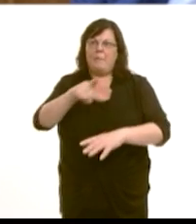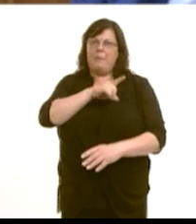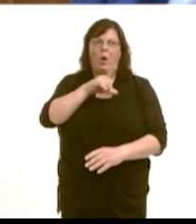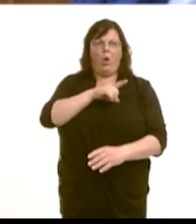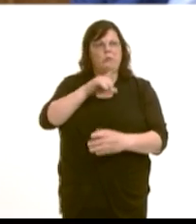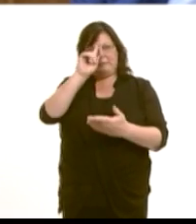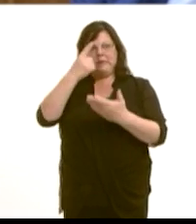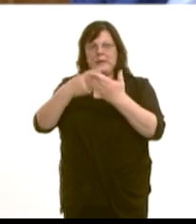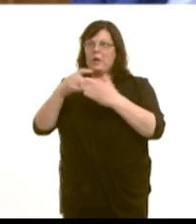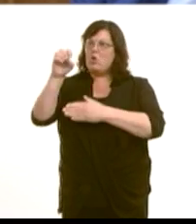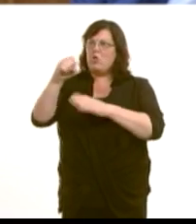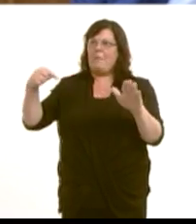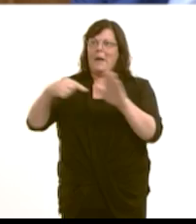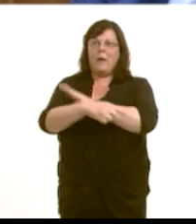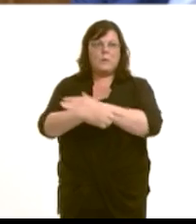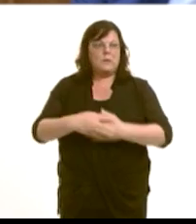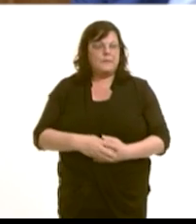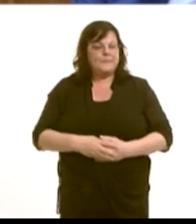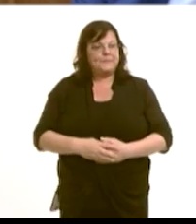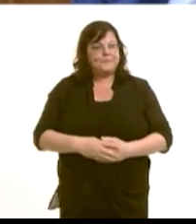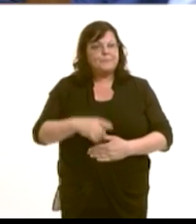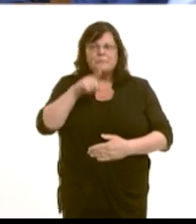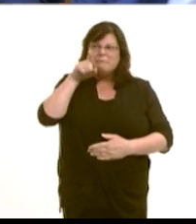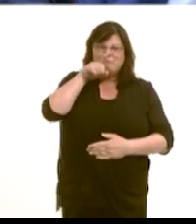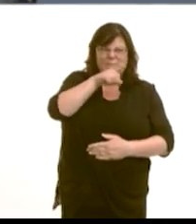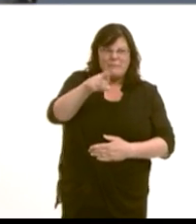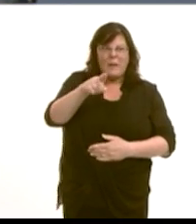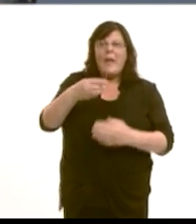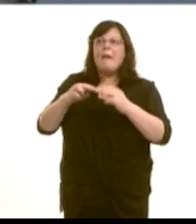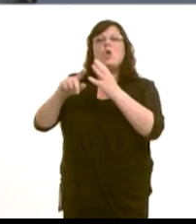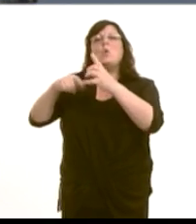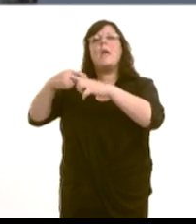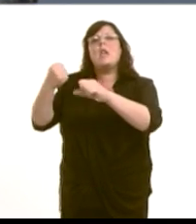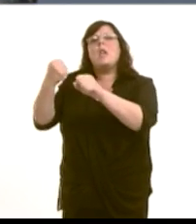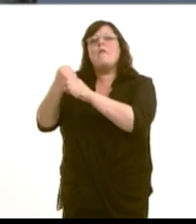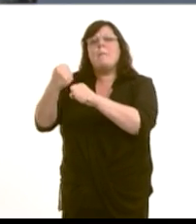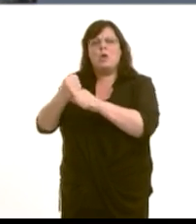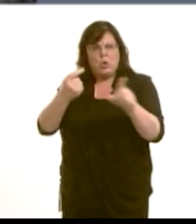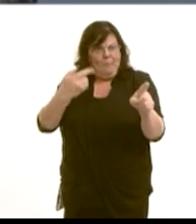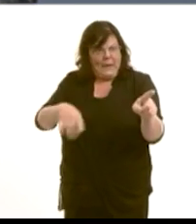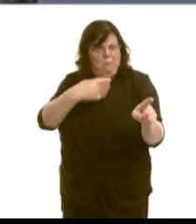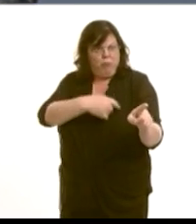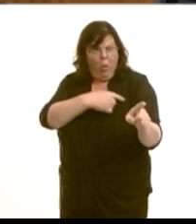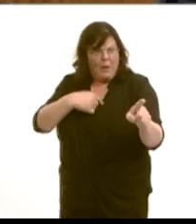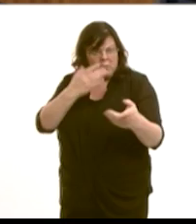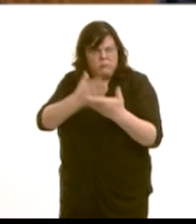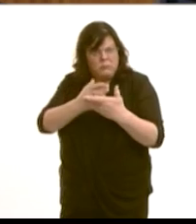Now, if all that money is made up, as he promisedóas he promised three timesóby the UK Government,